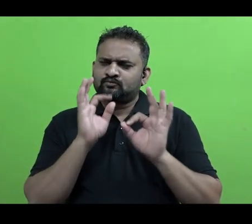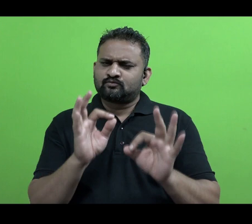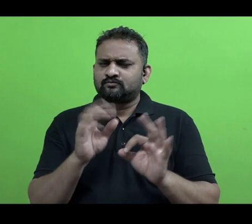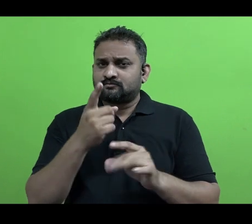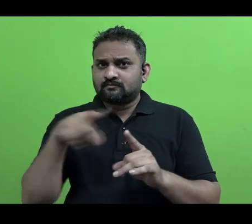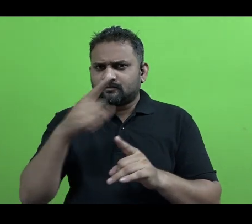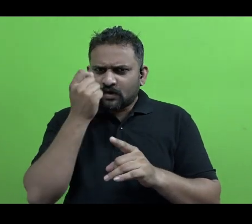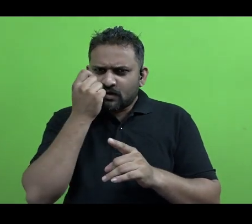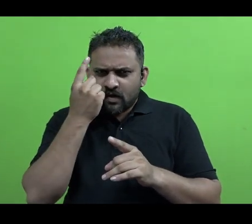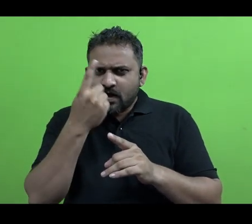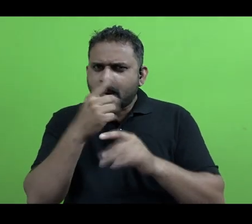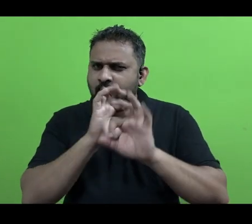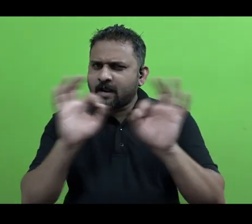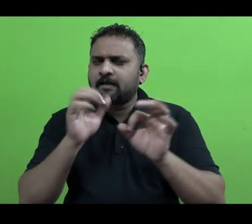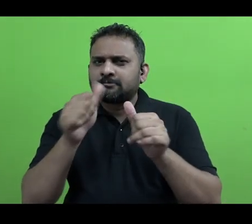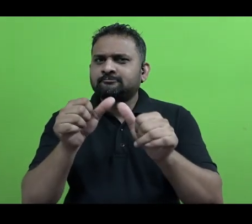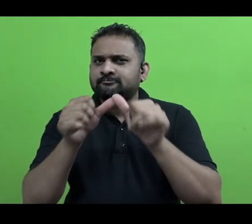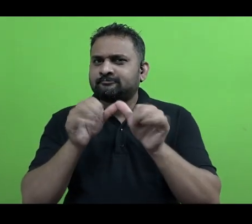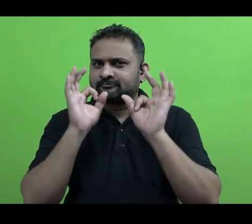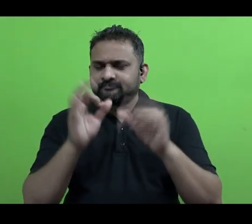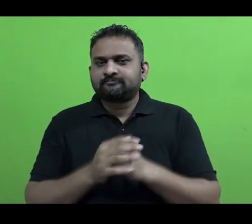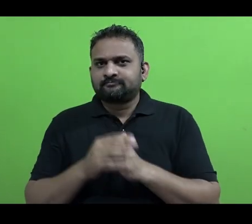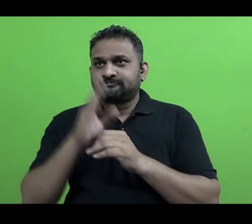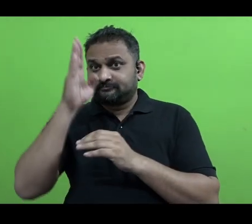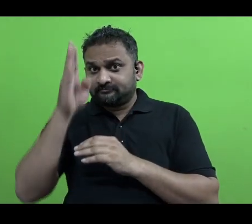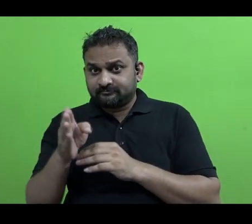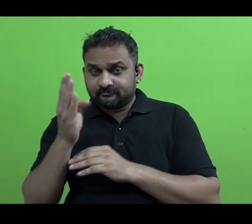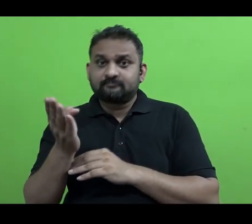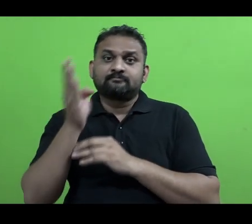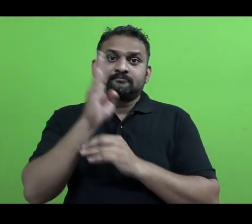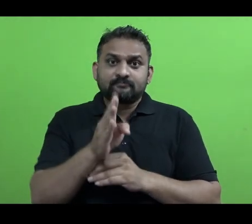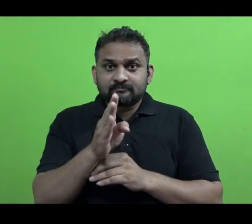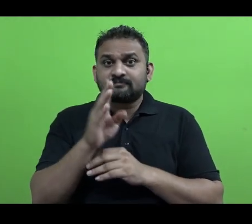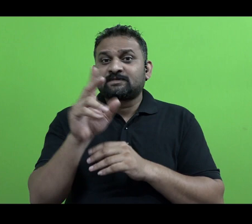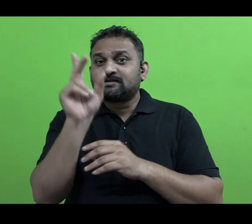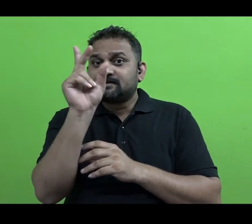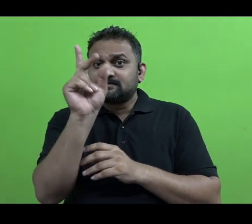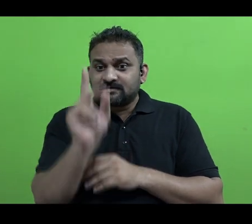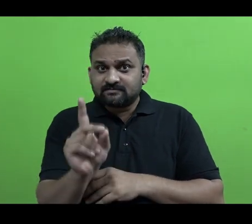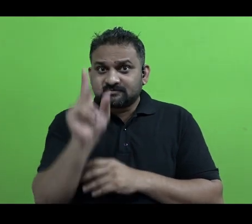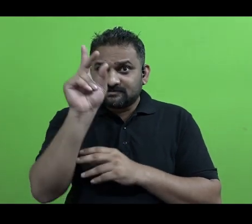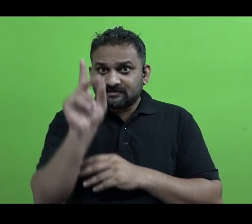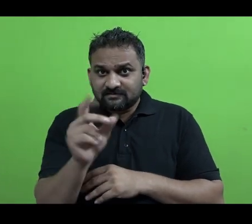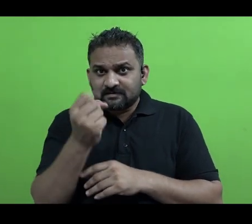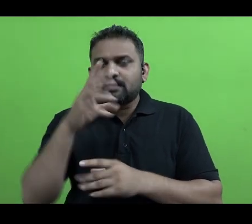I'm sure all of you got that correct. Let's now add the numbers in the tens place.